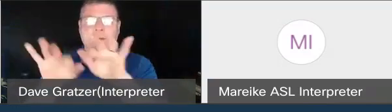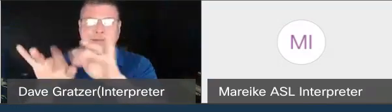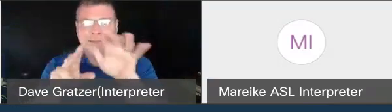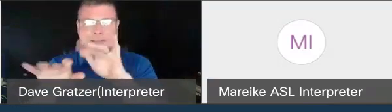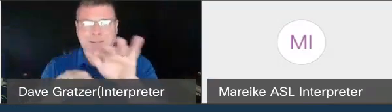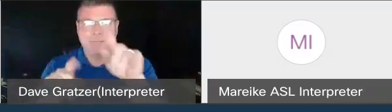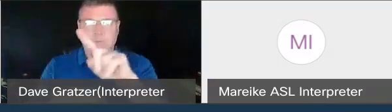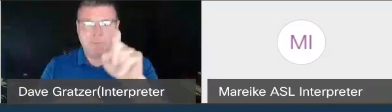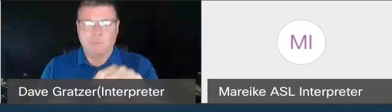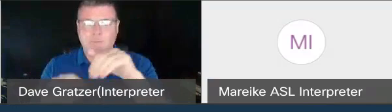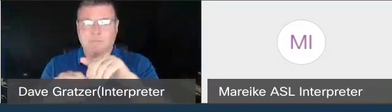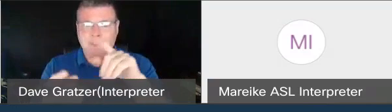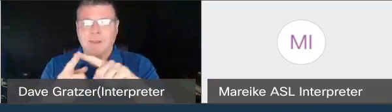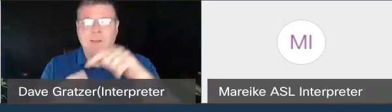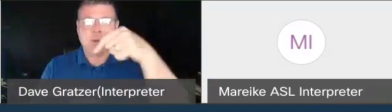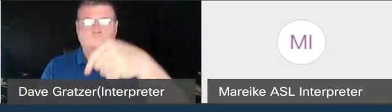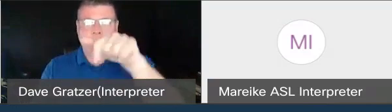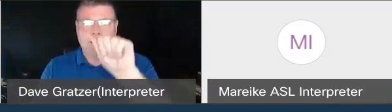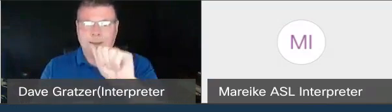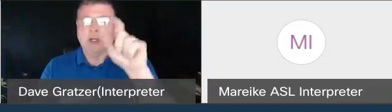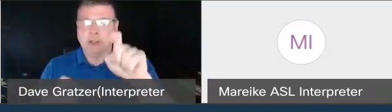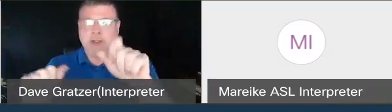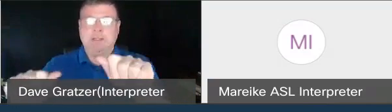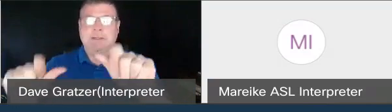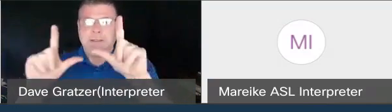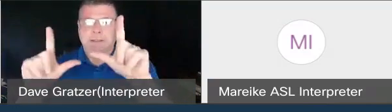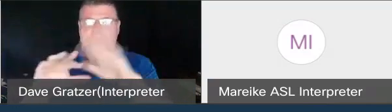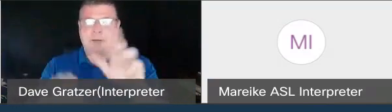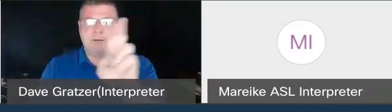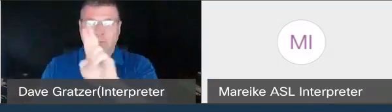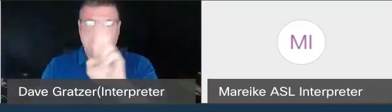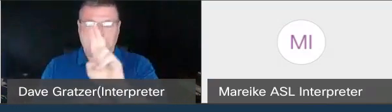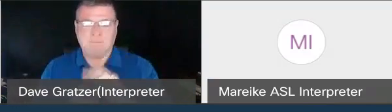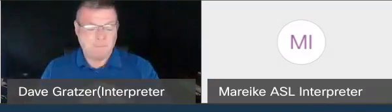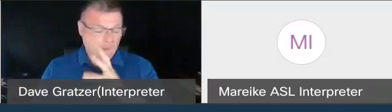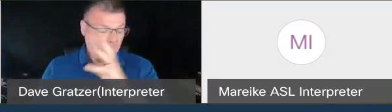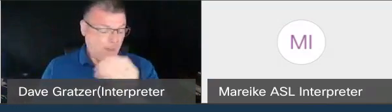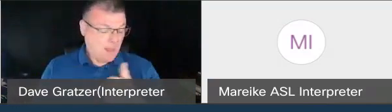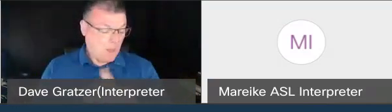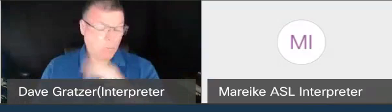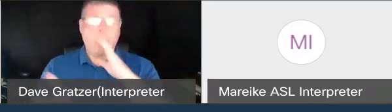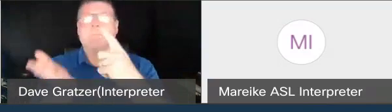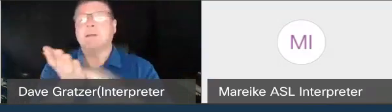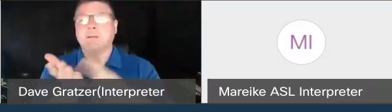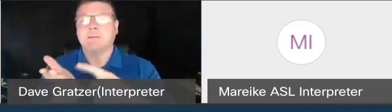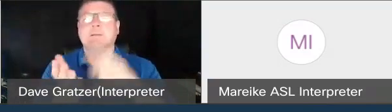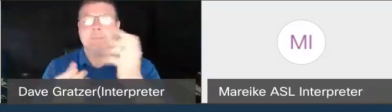into the Q&A pod, which should appear on the right of your screen. And we will be addressing as many of your questions